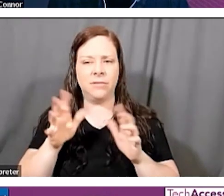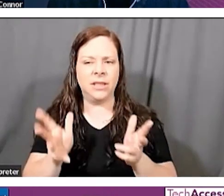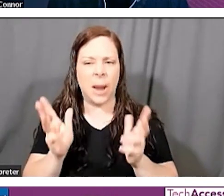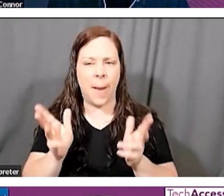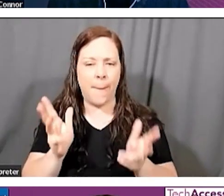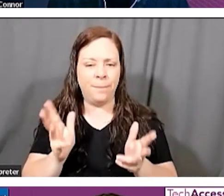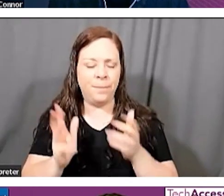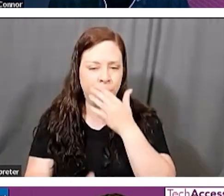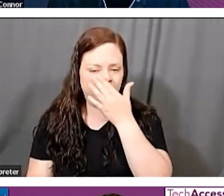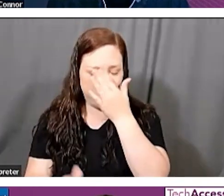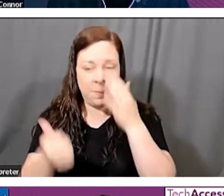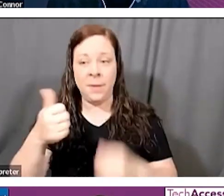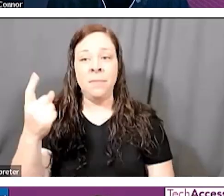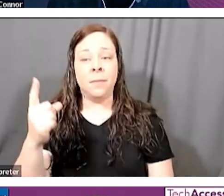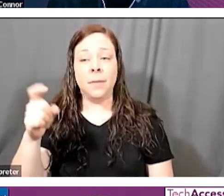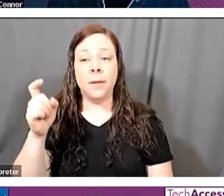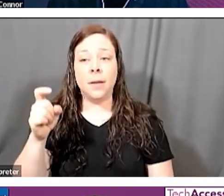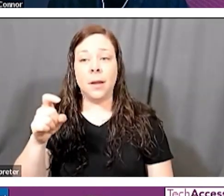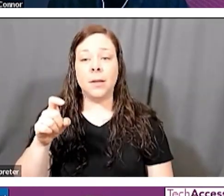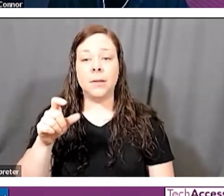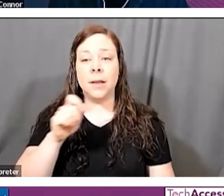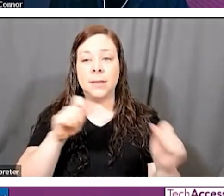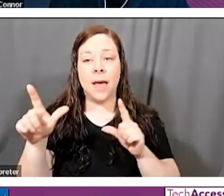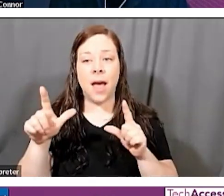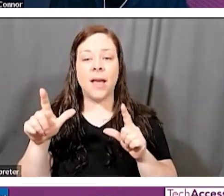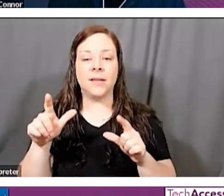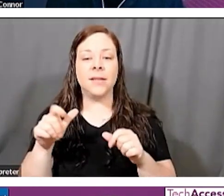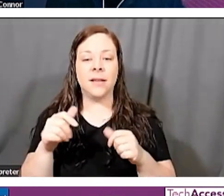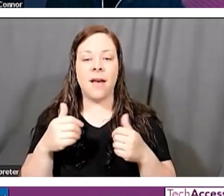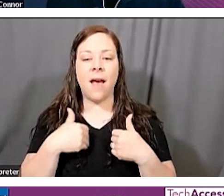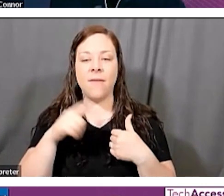for anybody that needs those. And then question for you, Corbb.